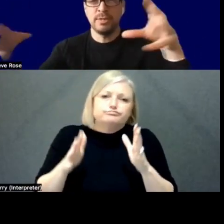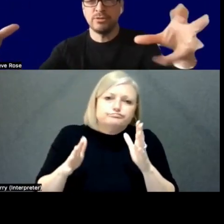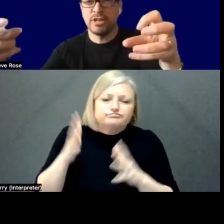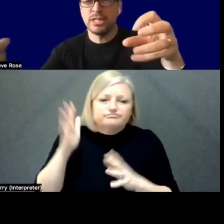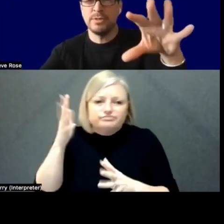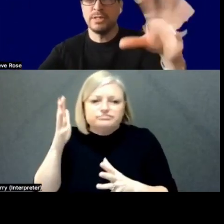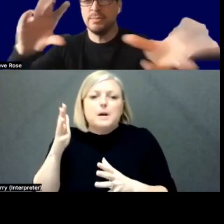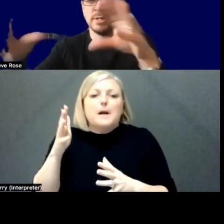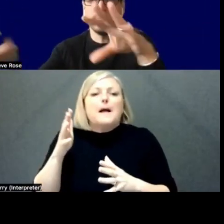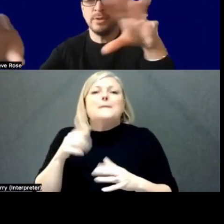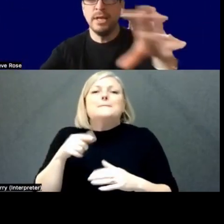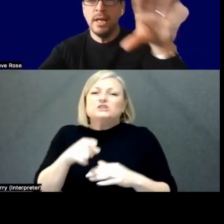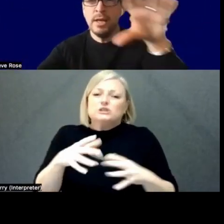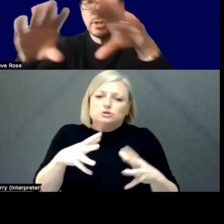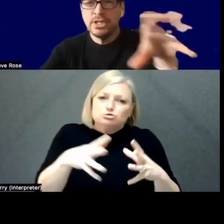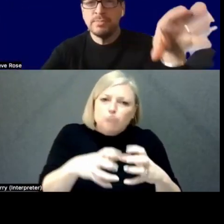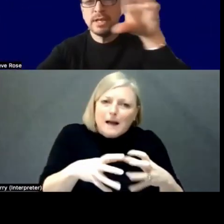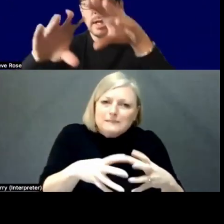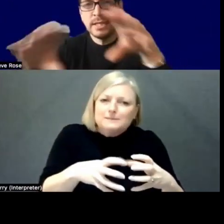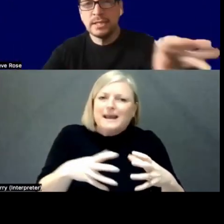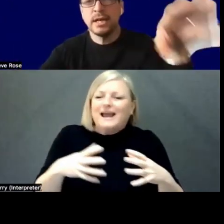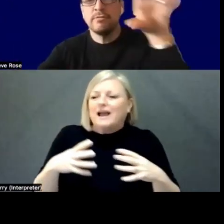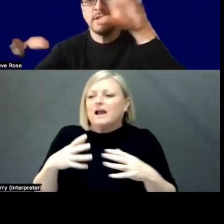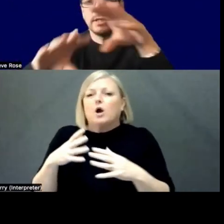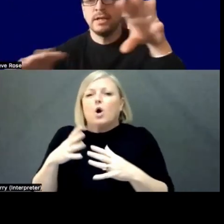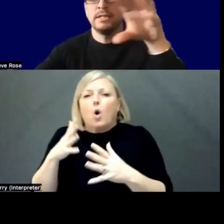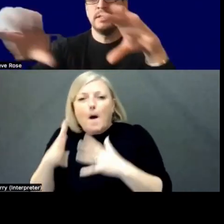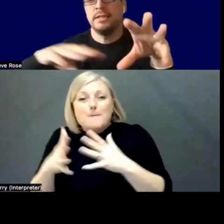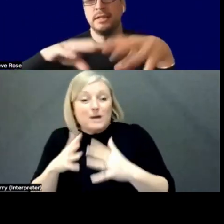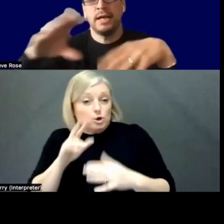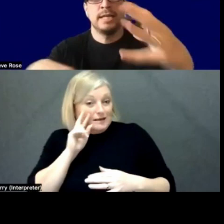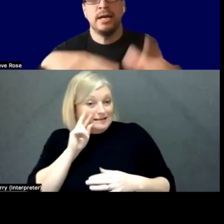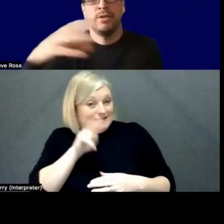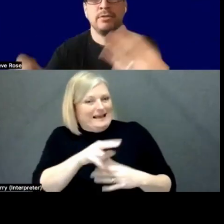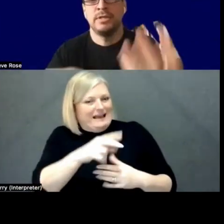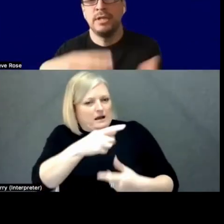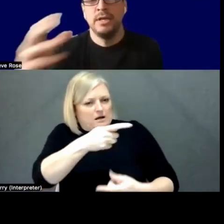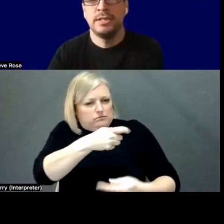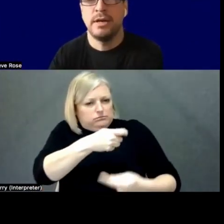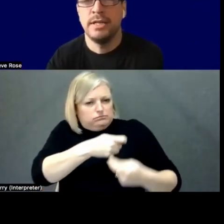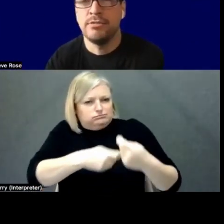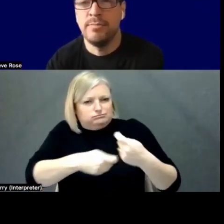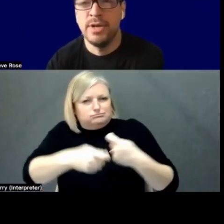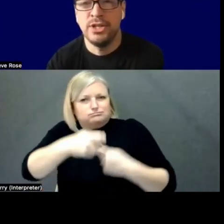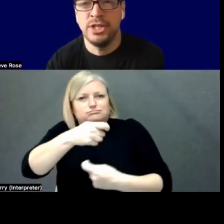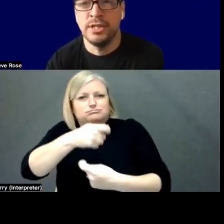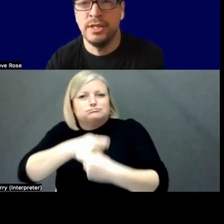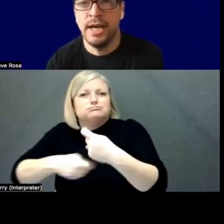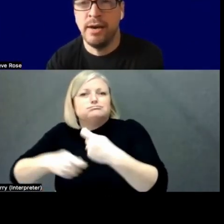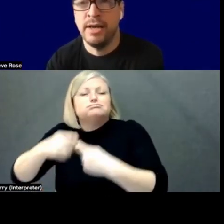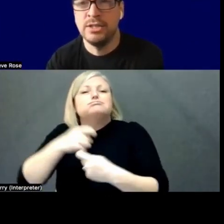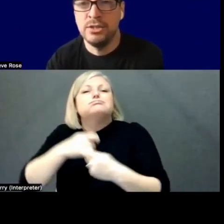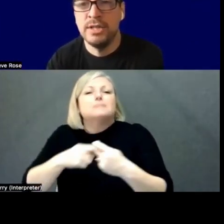sometimes grasping, but she is beginning to recognise that's how those signs are emerging and her hands